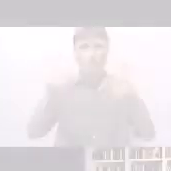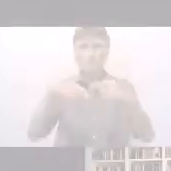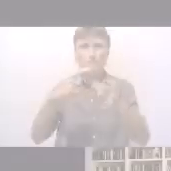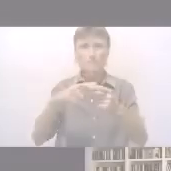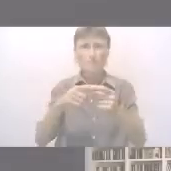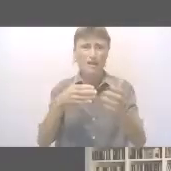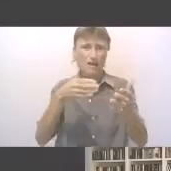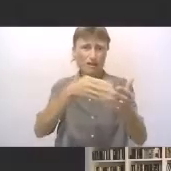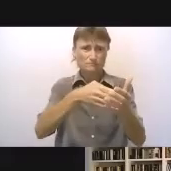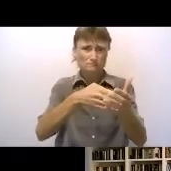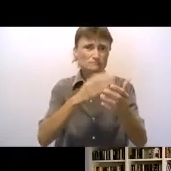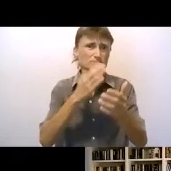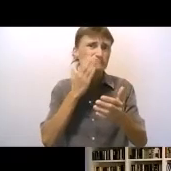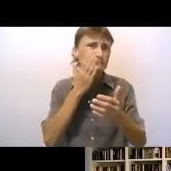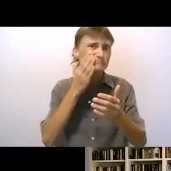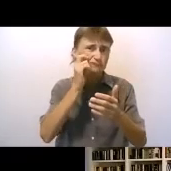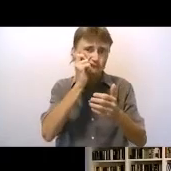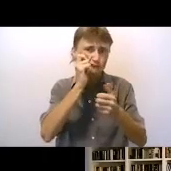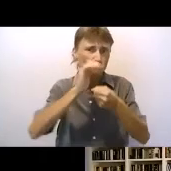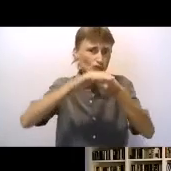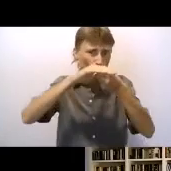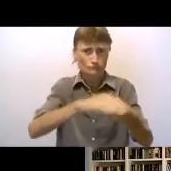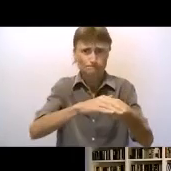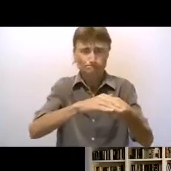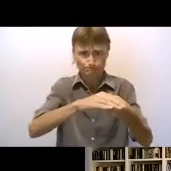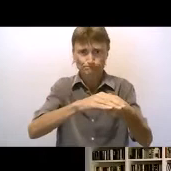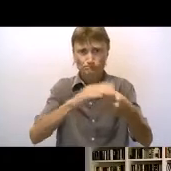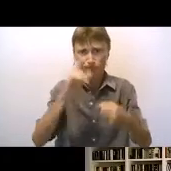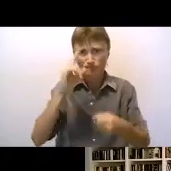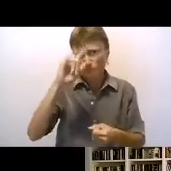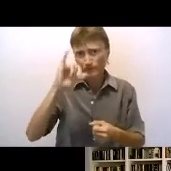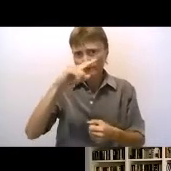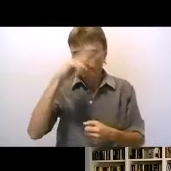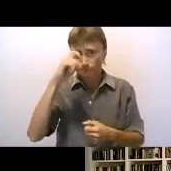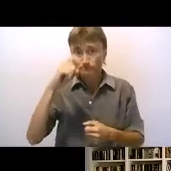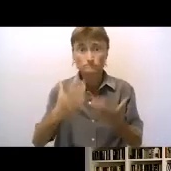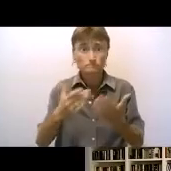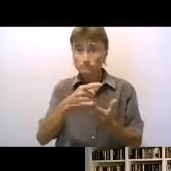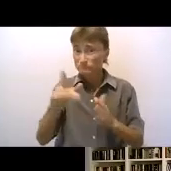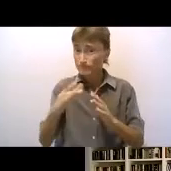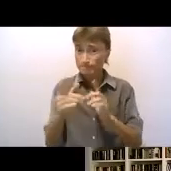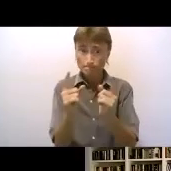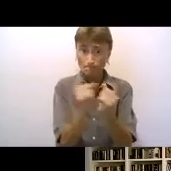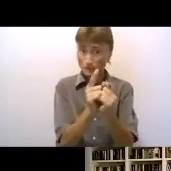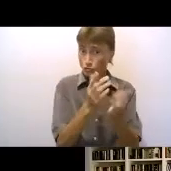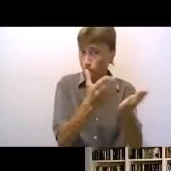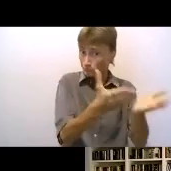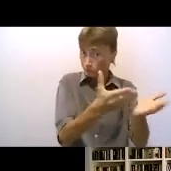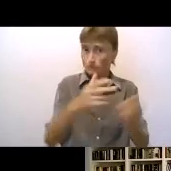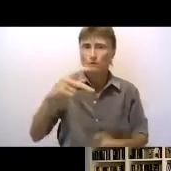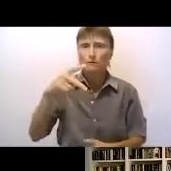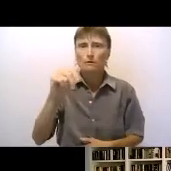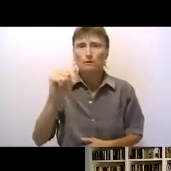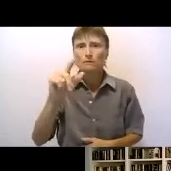Okay. I think most of our folks are let in from the waiting room, so I’m gonna get started and welcome all of you to our final anti-racism town hall of the summer. For those of you who I haven't met yet, my name is Patti Pon P-O-N. I have the great honour and privilege